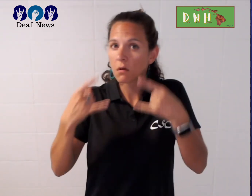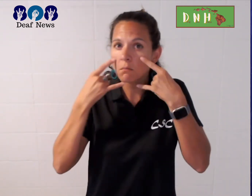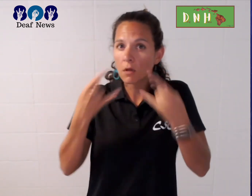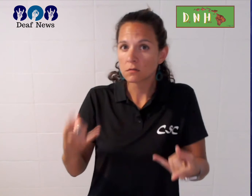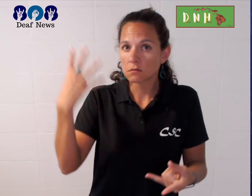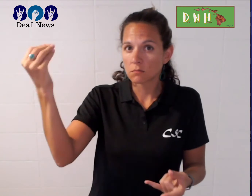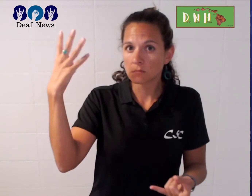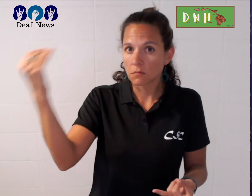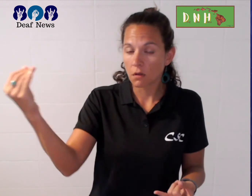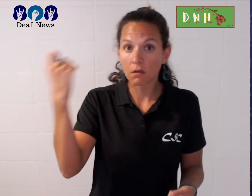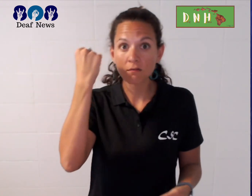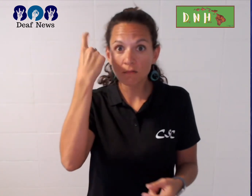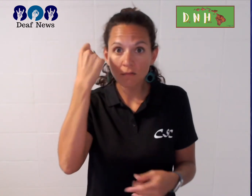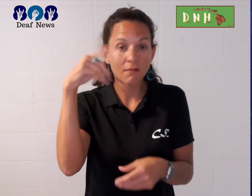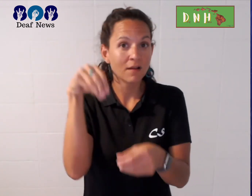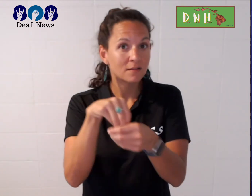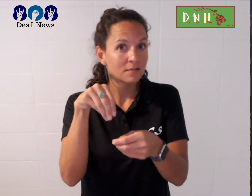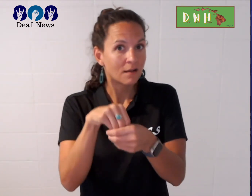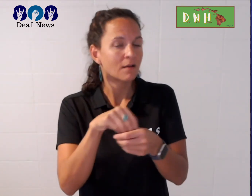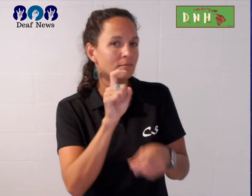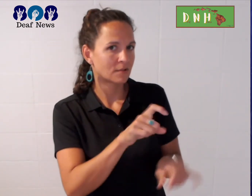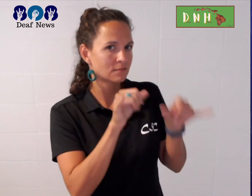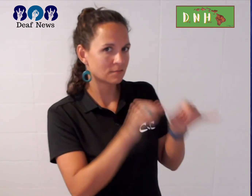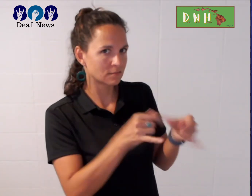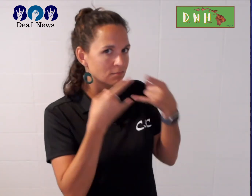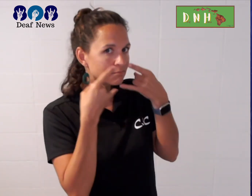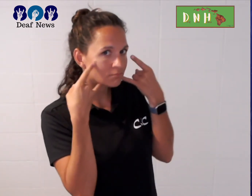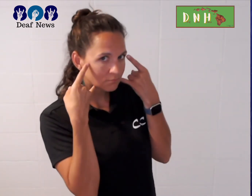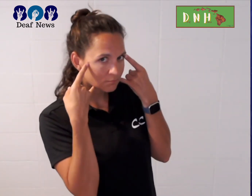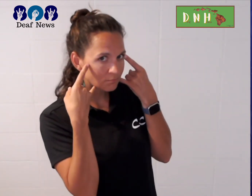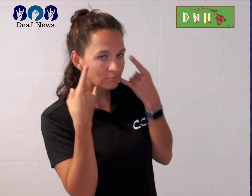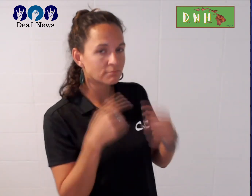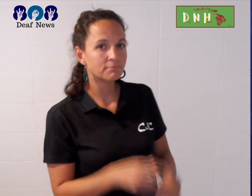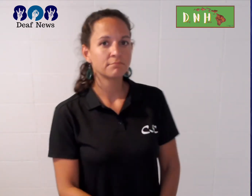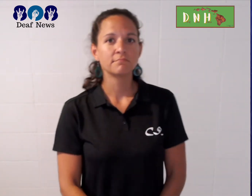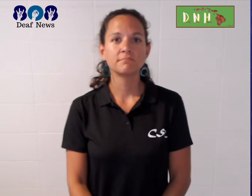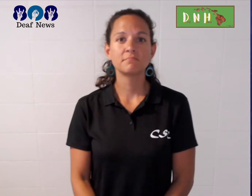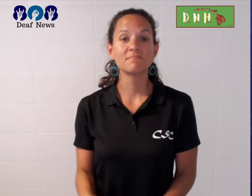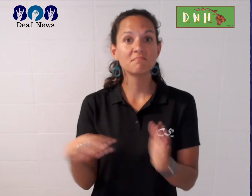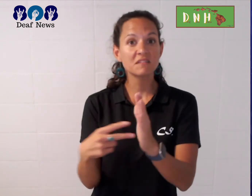Teachers, staff, students can take off their masks while outdoors, however, masks are still